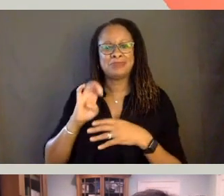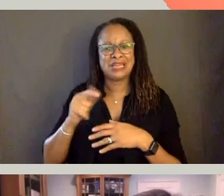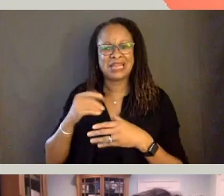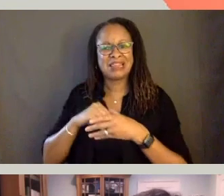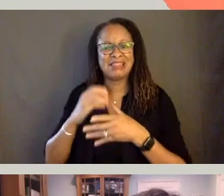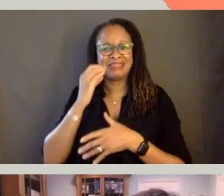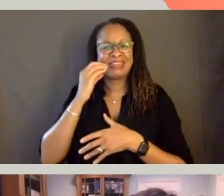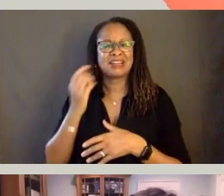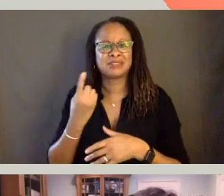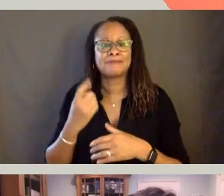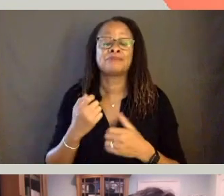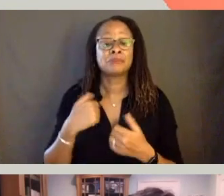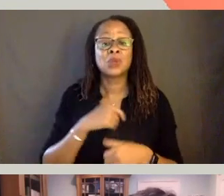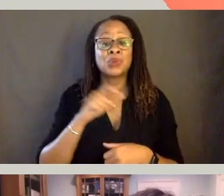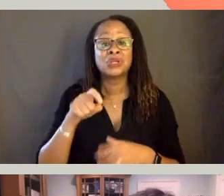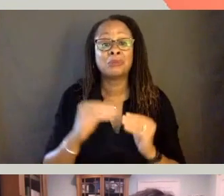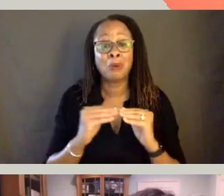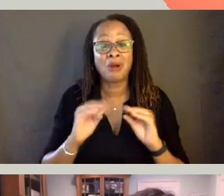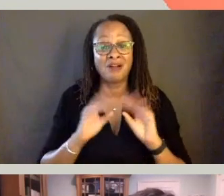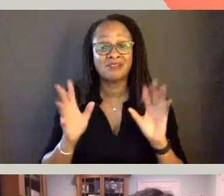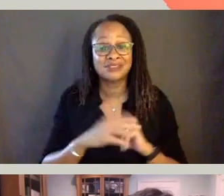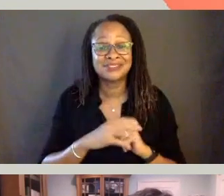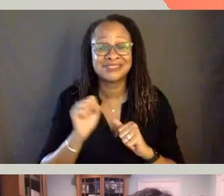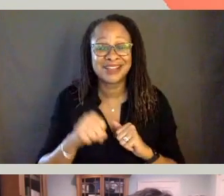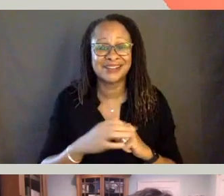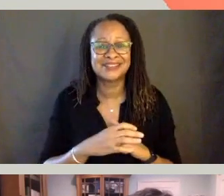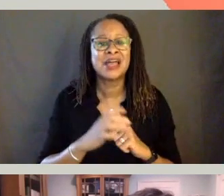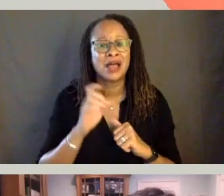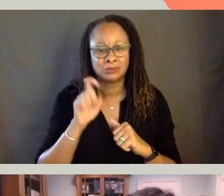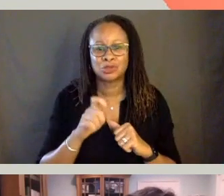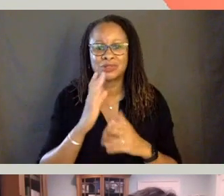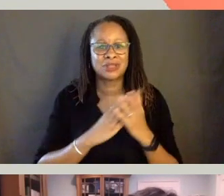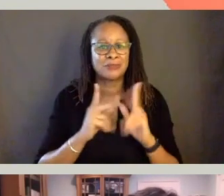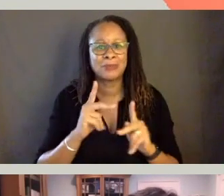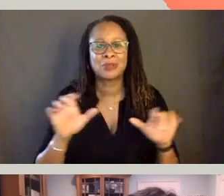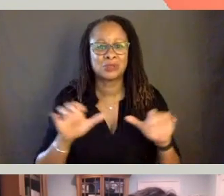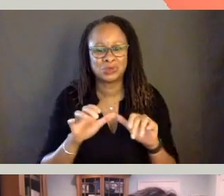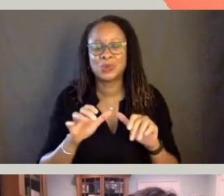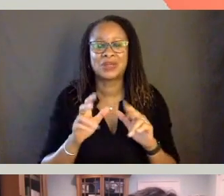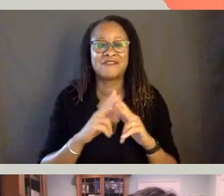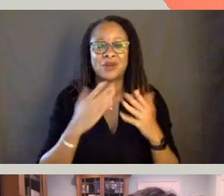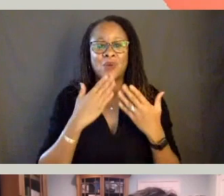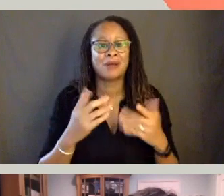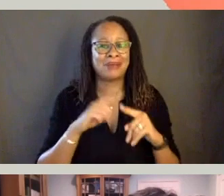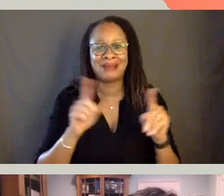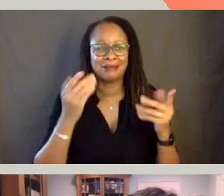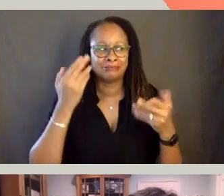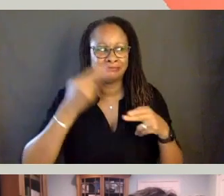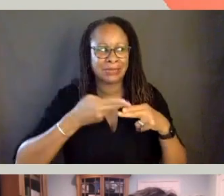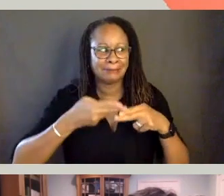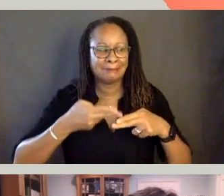Anyway, we need more of it. I'm sure there are some people who are doing it very well, but I couldn't name them off the top of my head. I don't know if anyone else can.